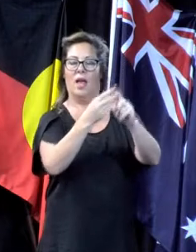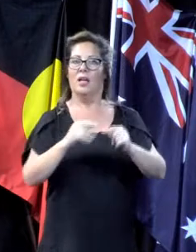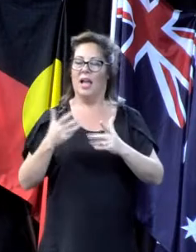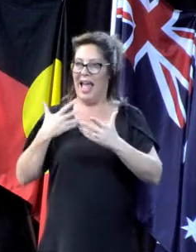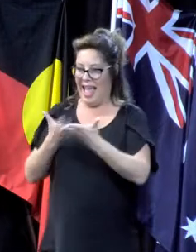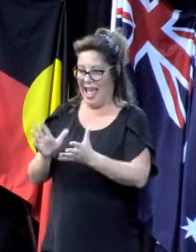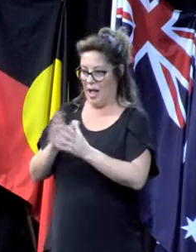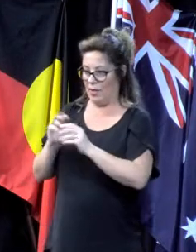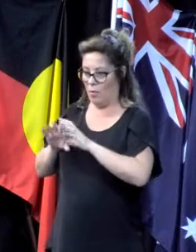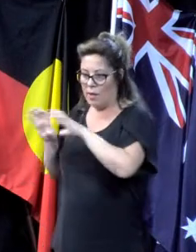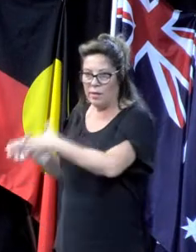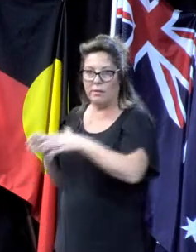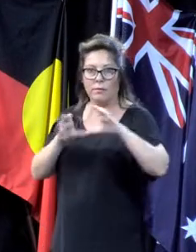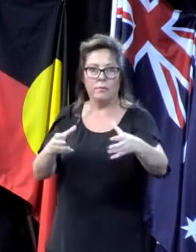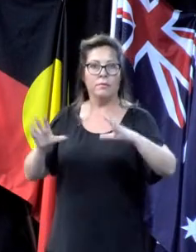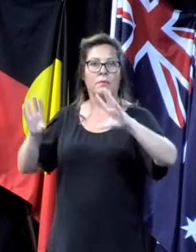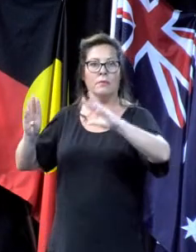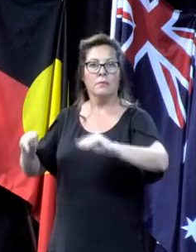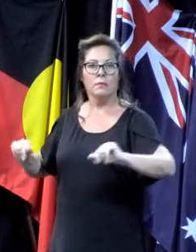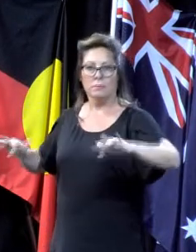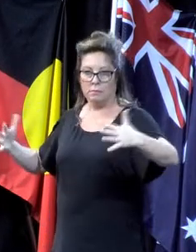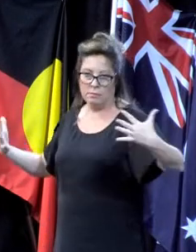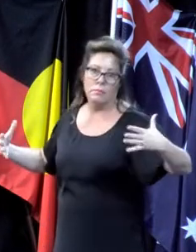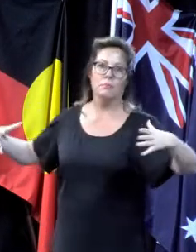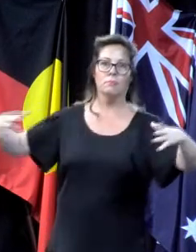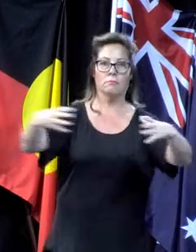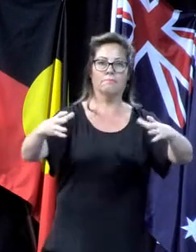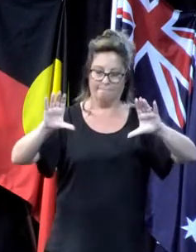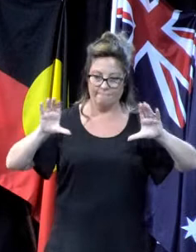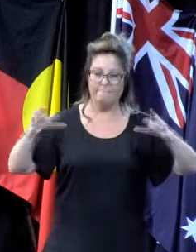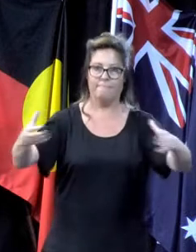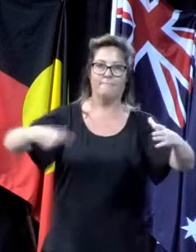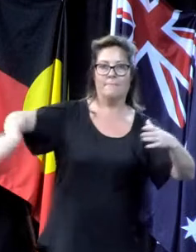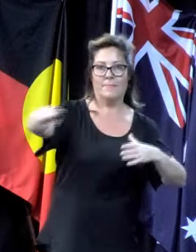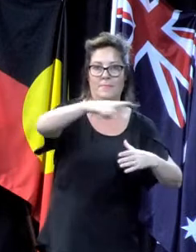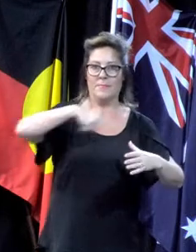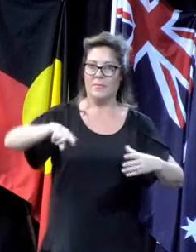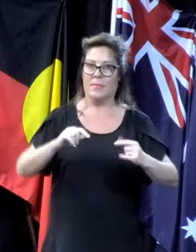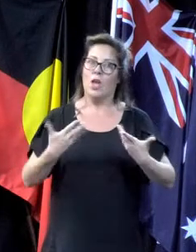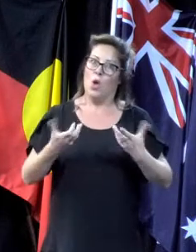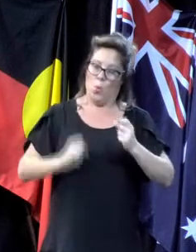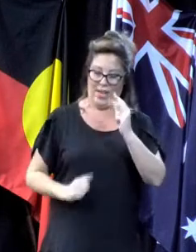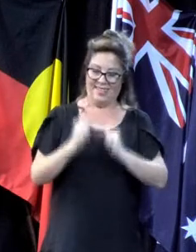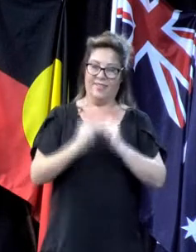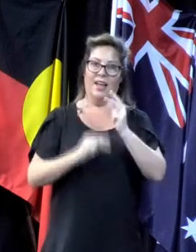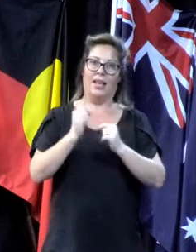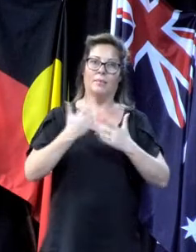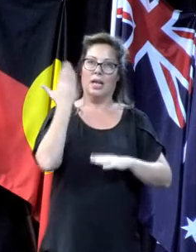So, that evolved into the development of a school-based policy because, at that time, we did not have the department policy